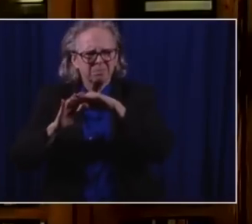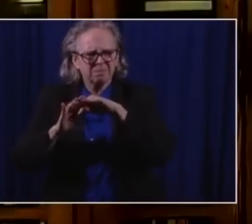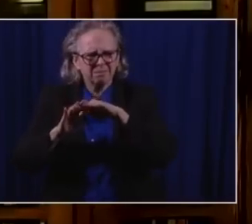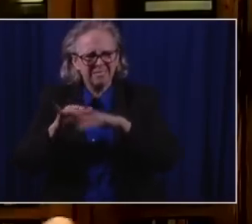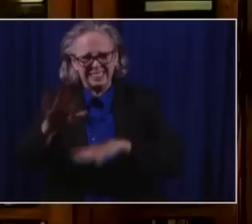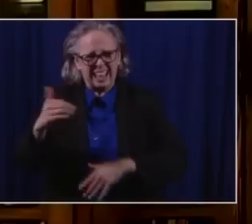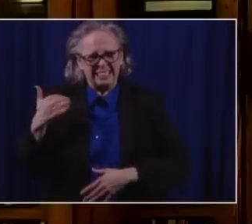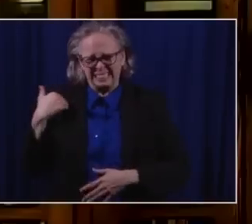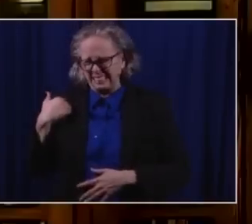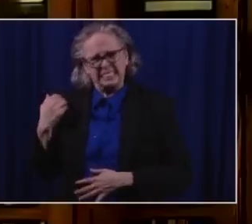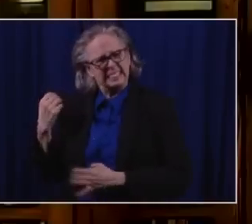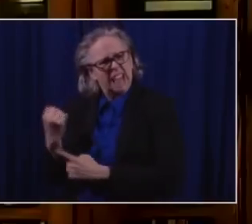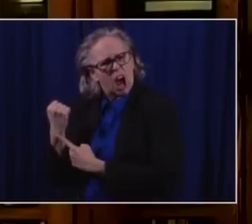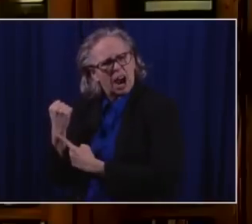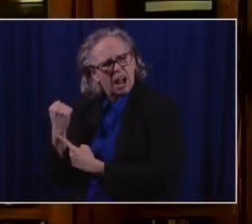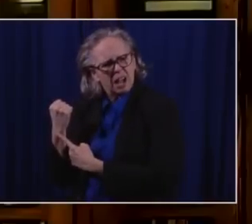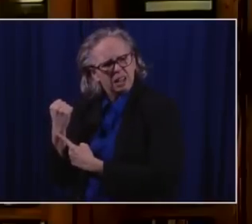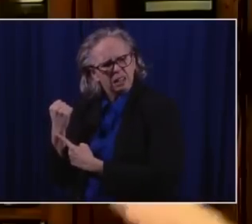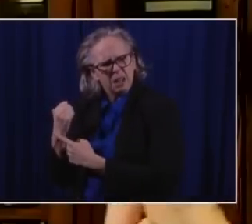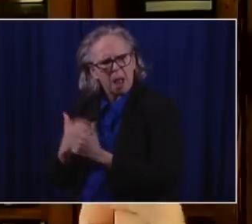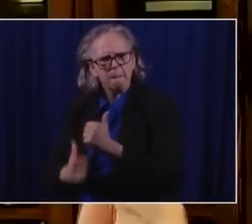the 18th we cross 800 patients